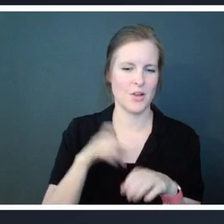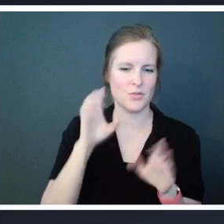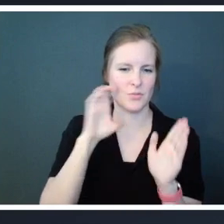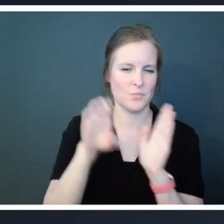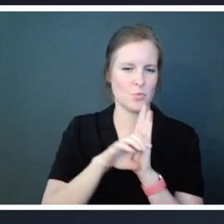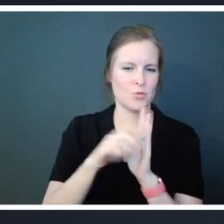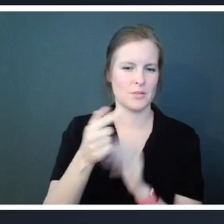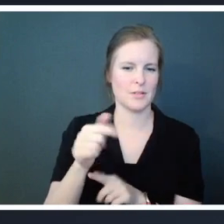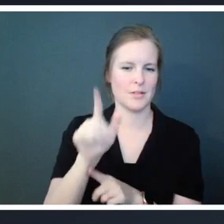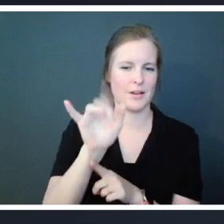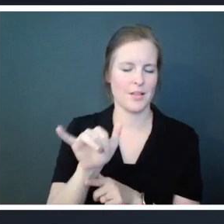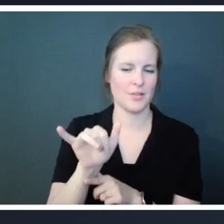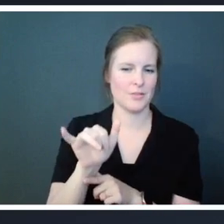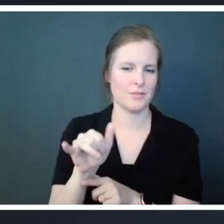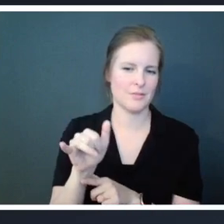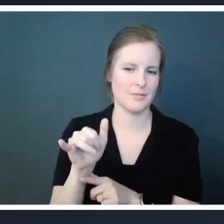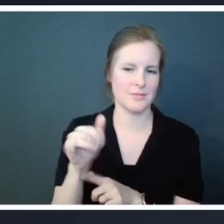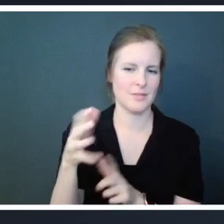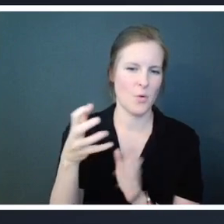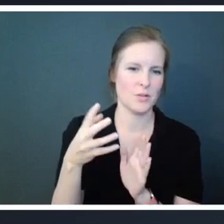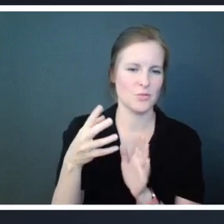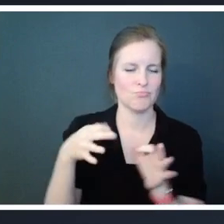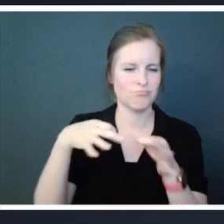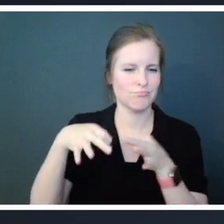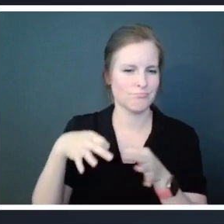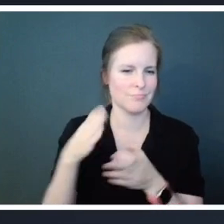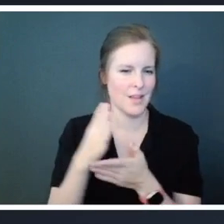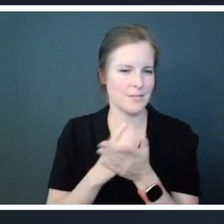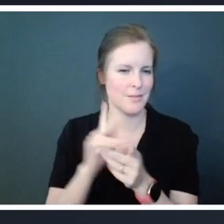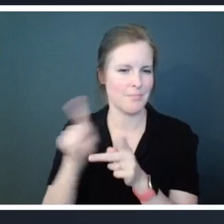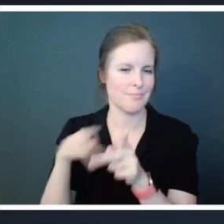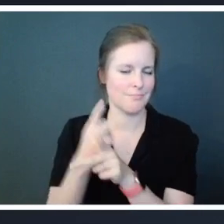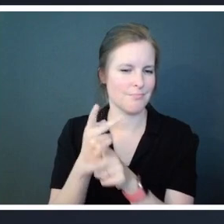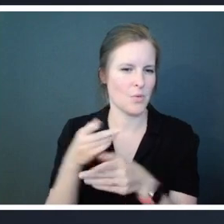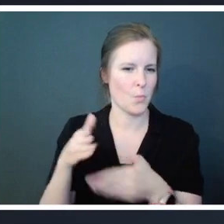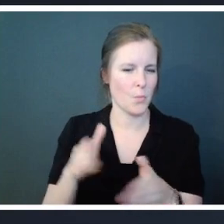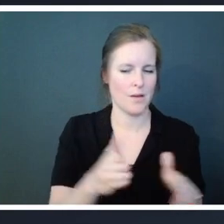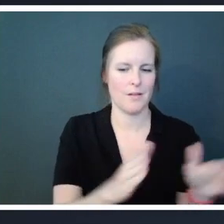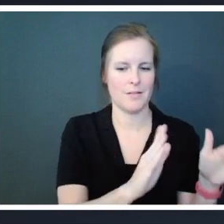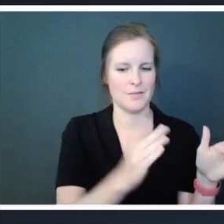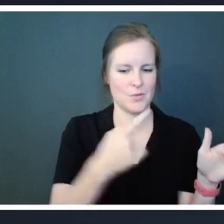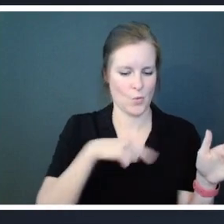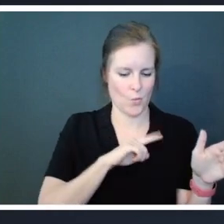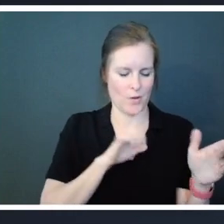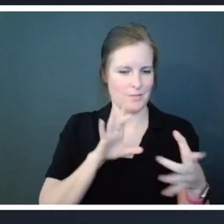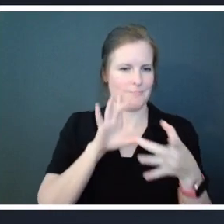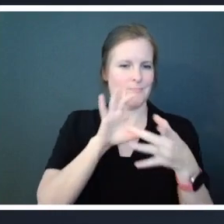convey some of the techniques that have helped my colleagues and me connect art and climate action.